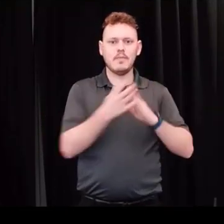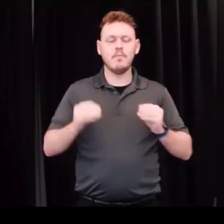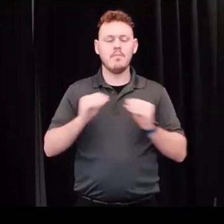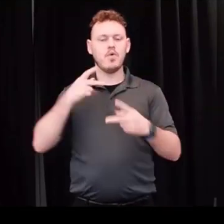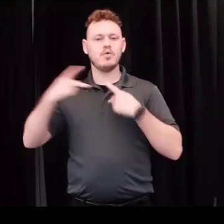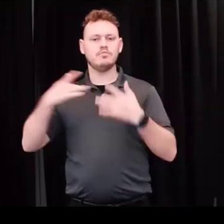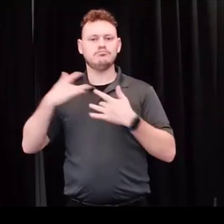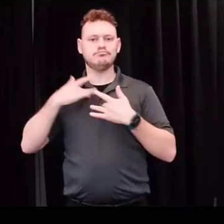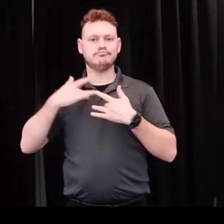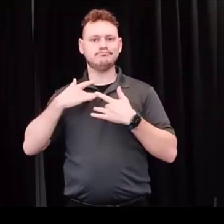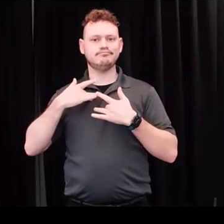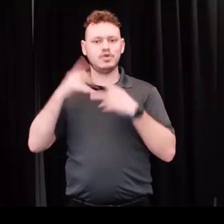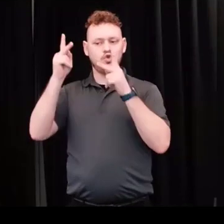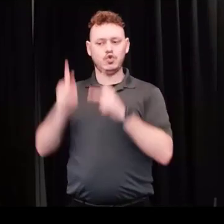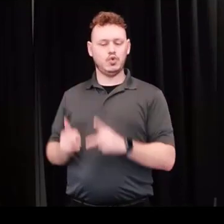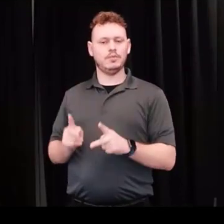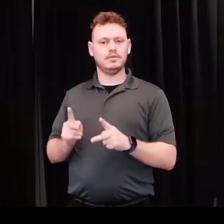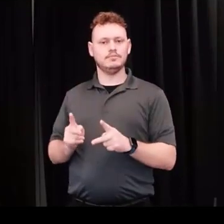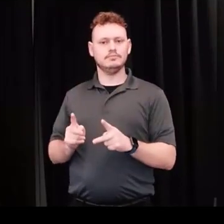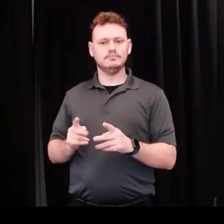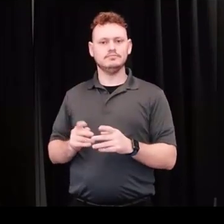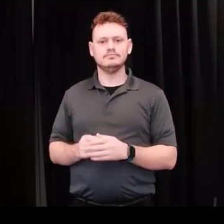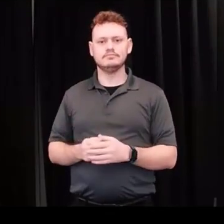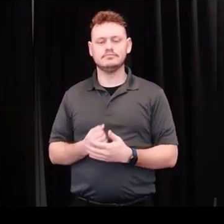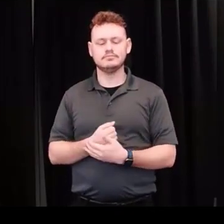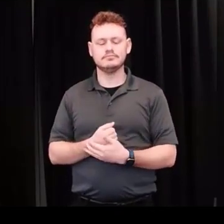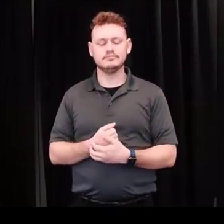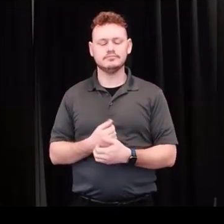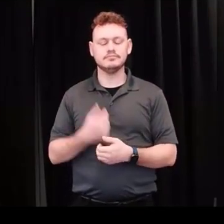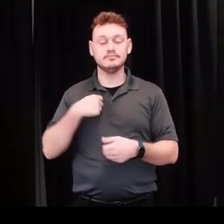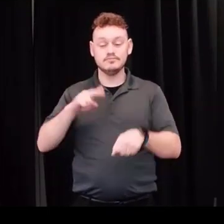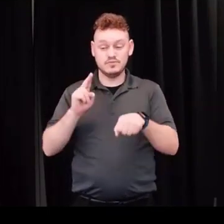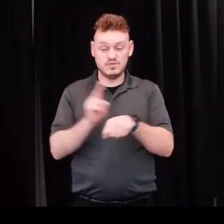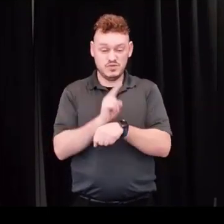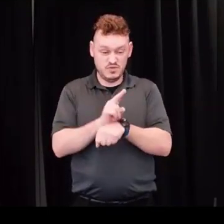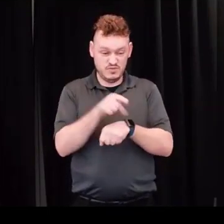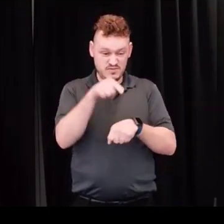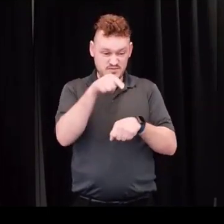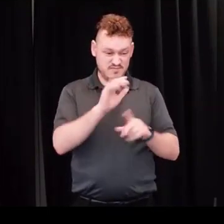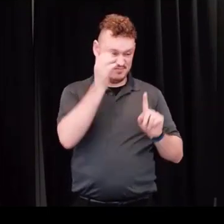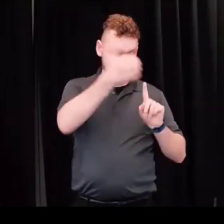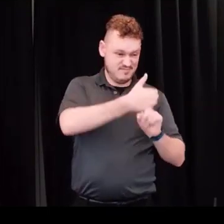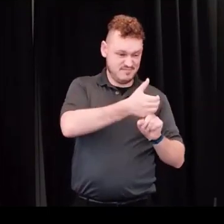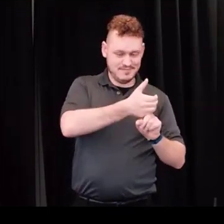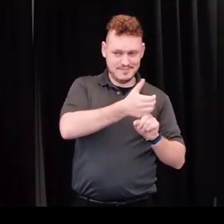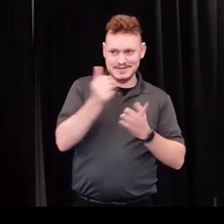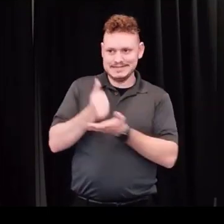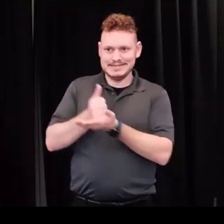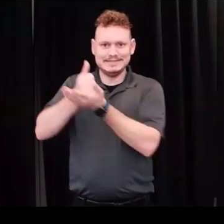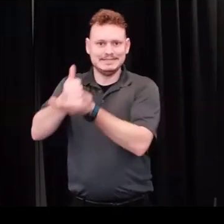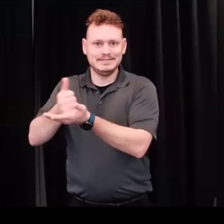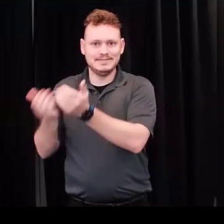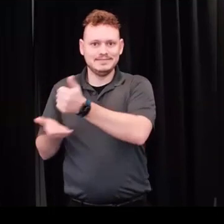design process. So we're able to take this and assist faculty members in moving from